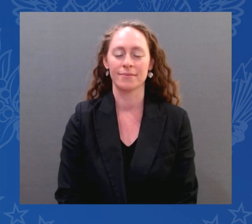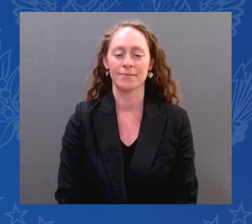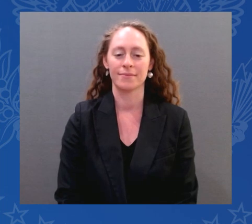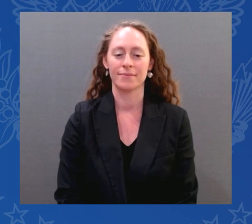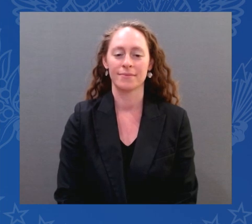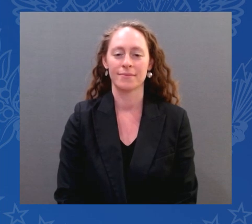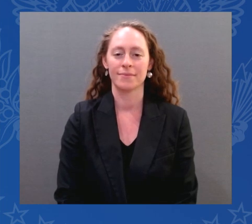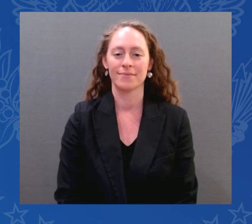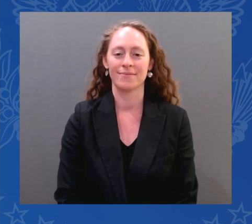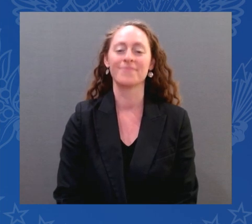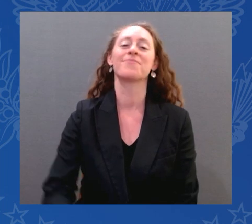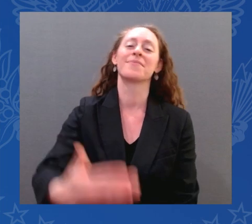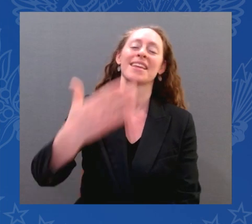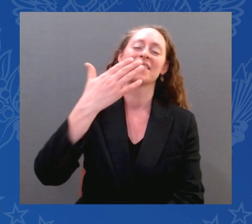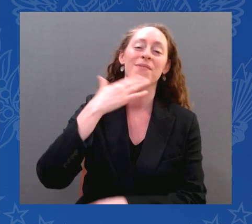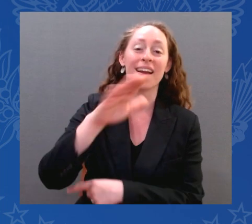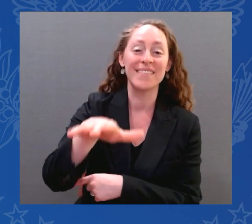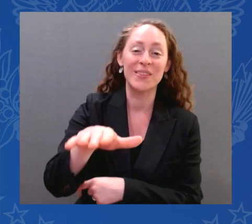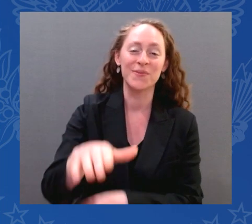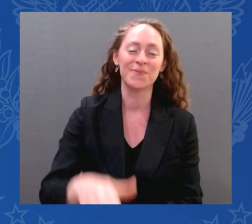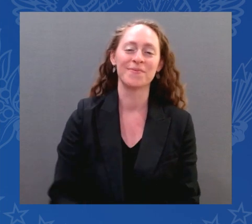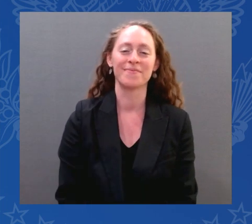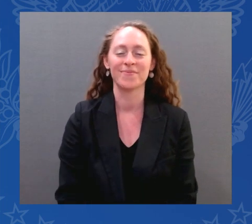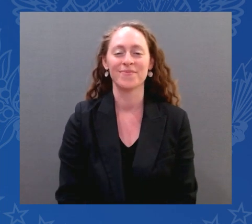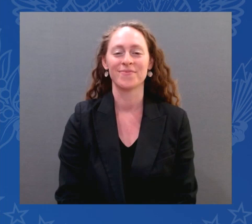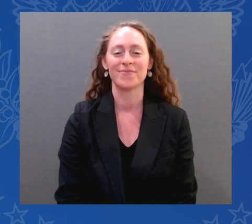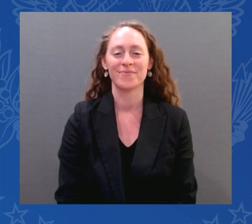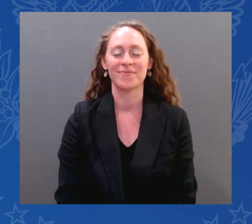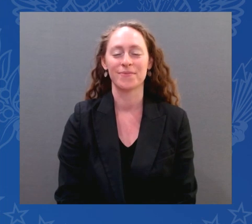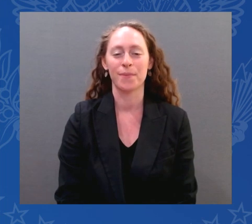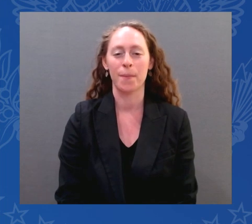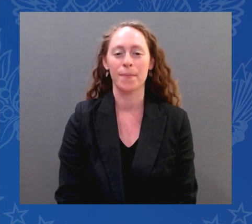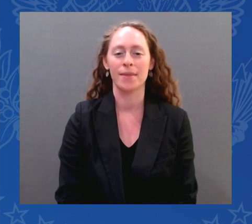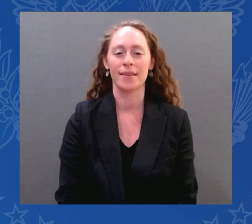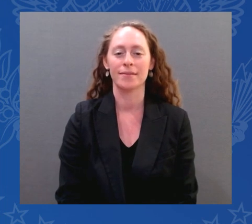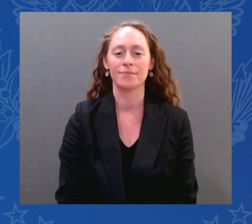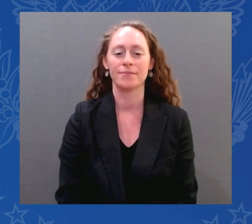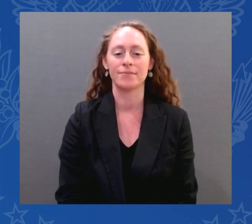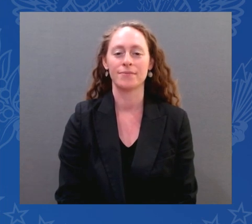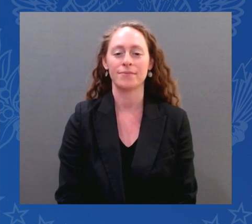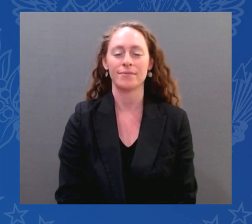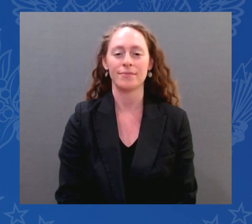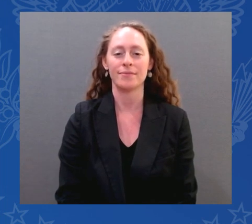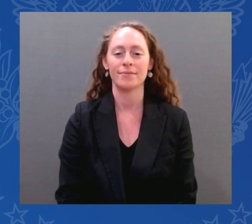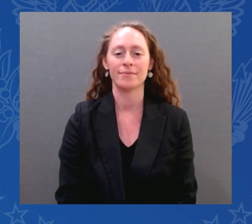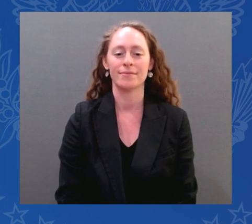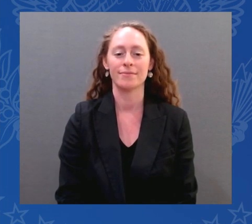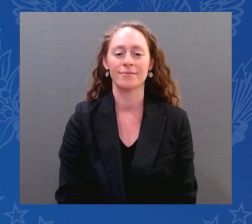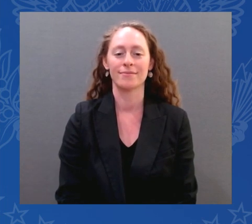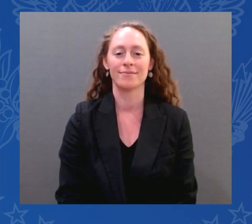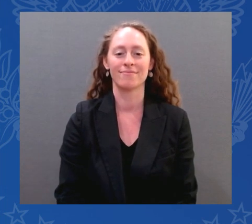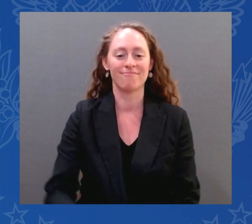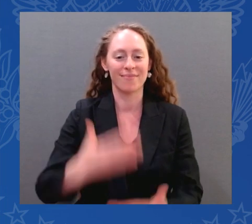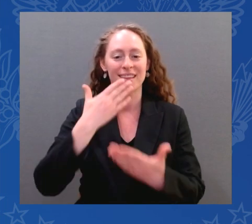Vincent Duvall: Good afternoon. Good afternoon. Thank you, all of you, for being here. I know this is exciting day for all of us. Yes.